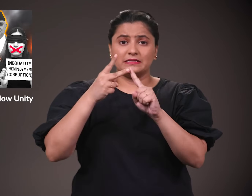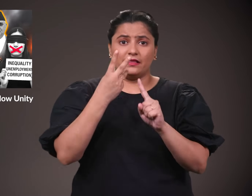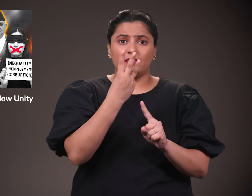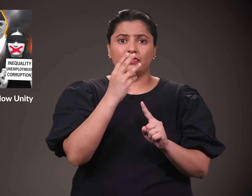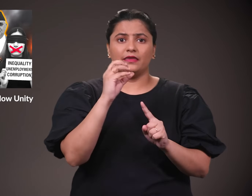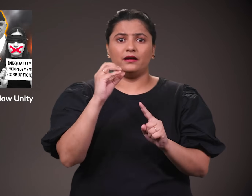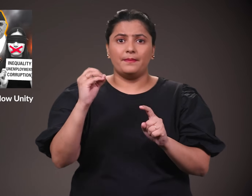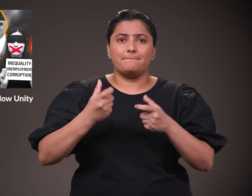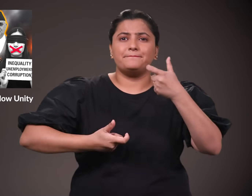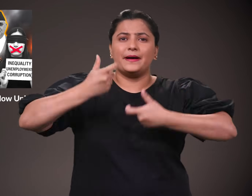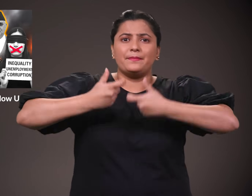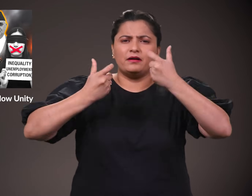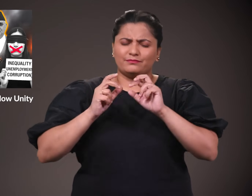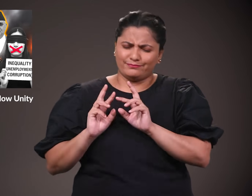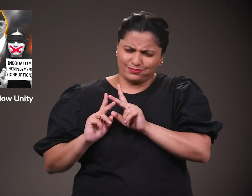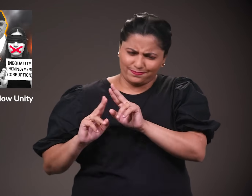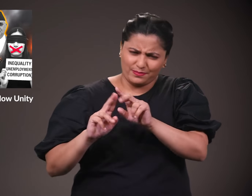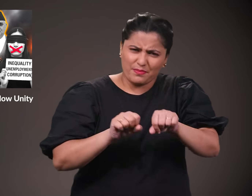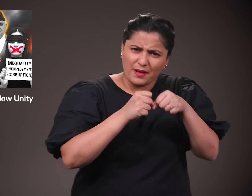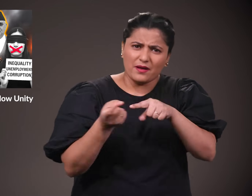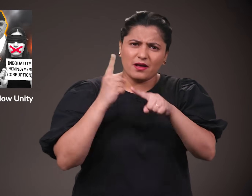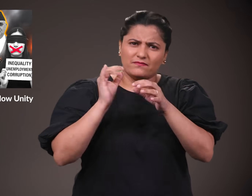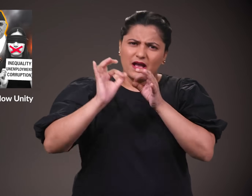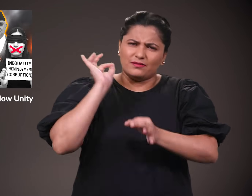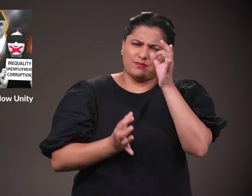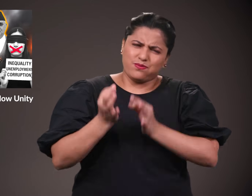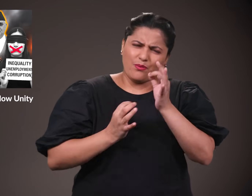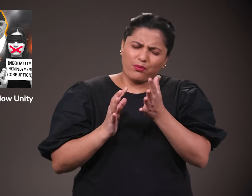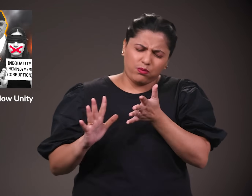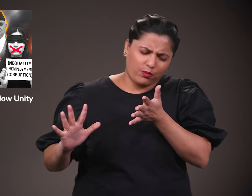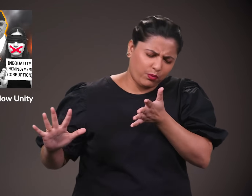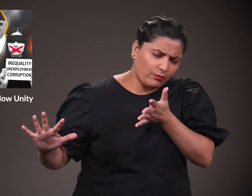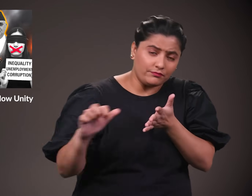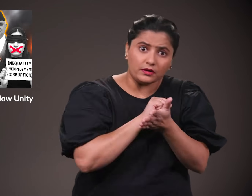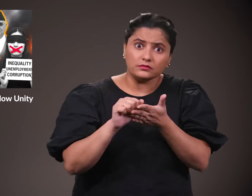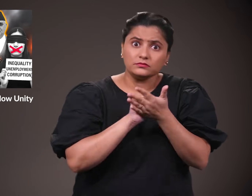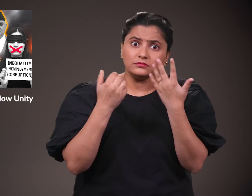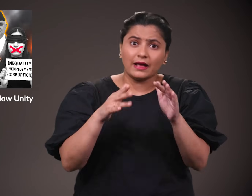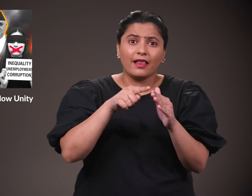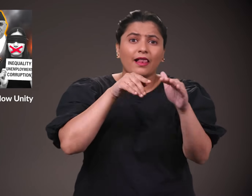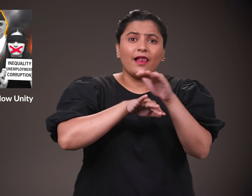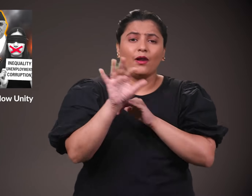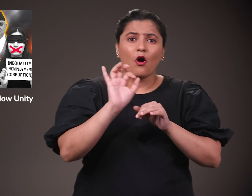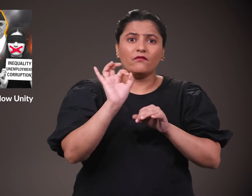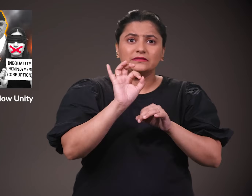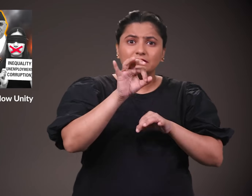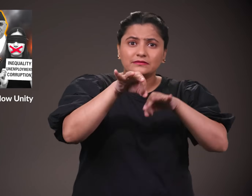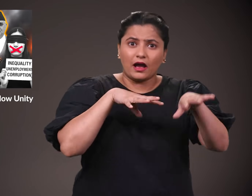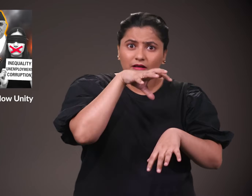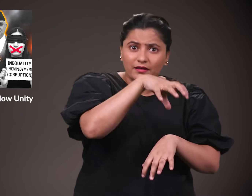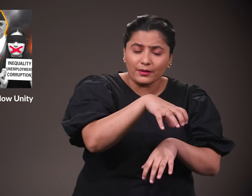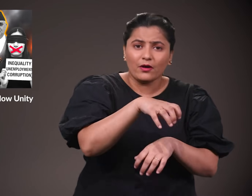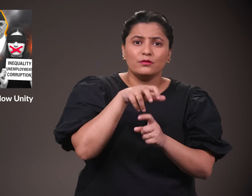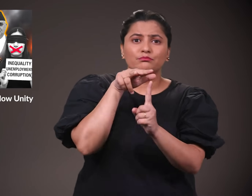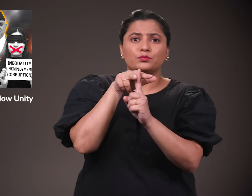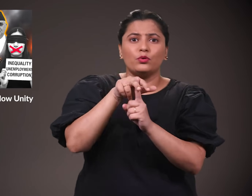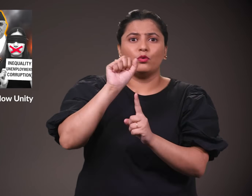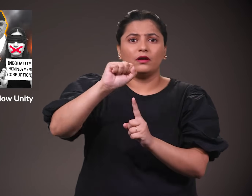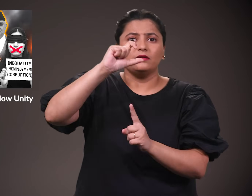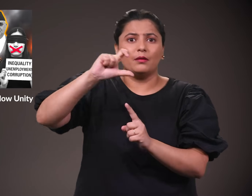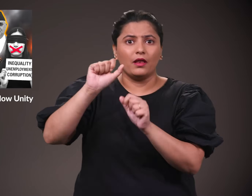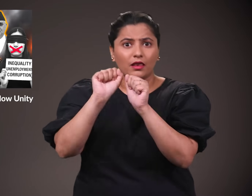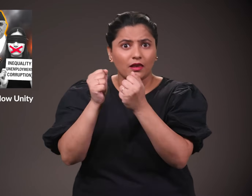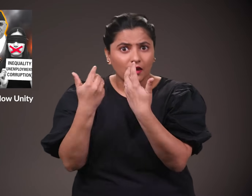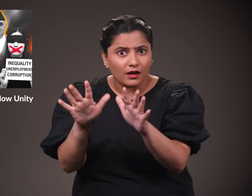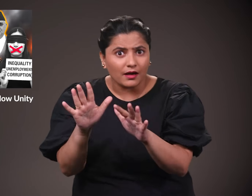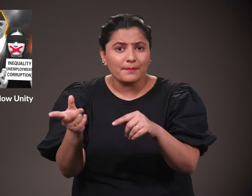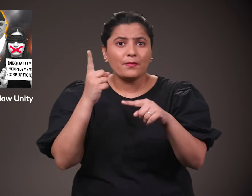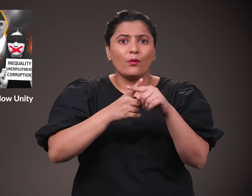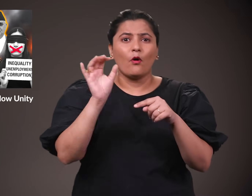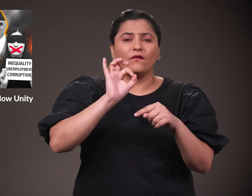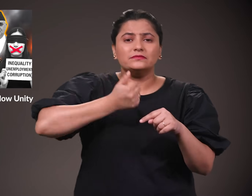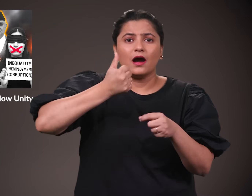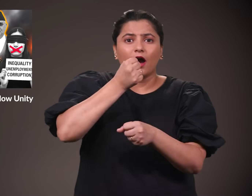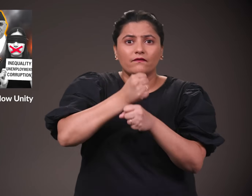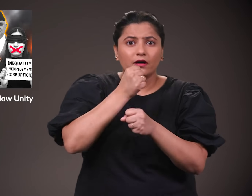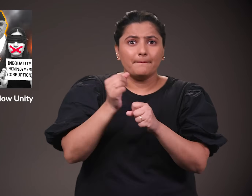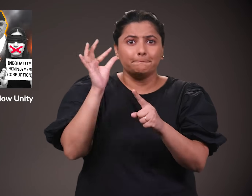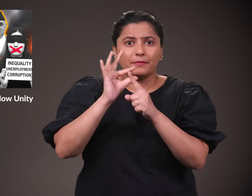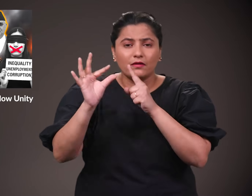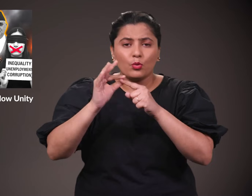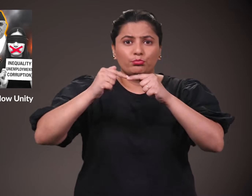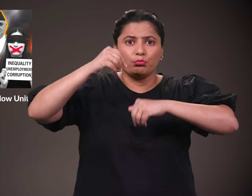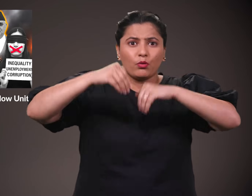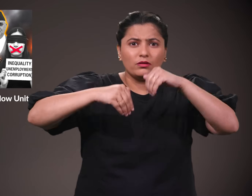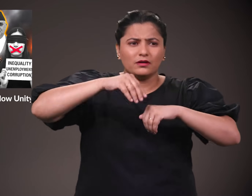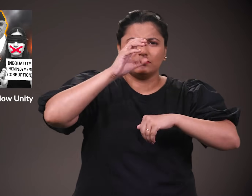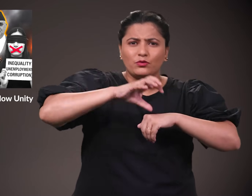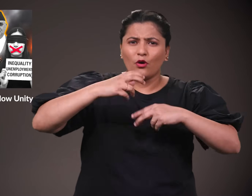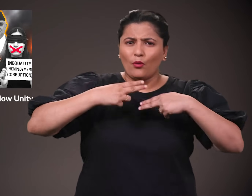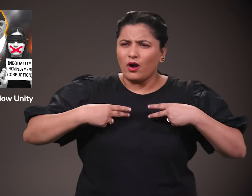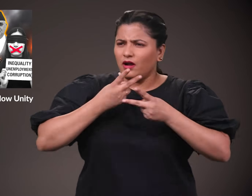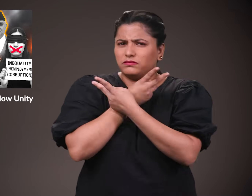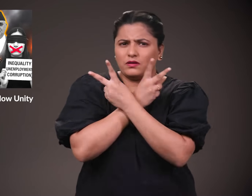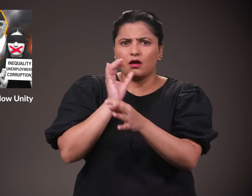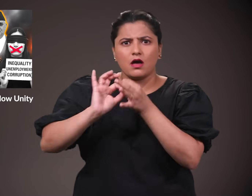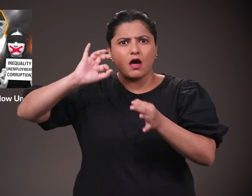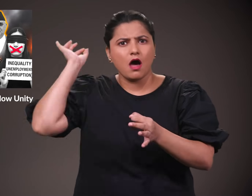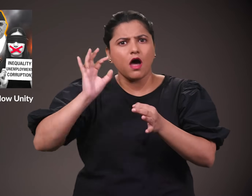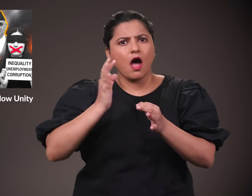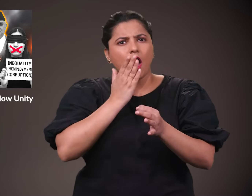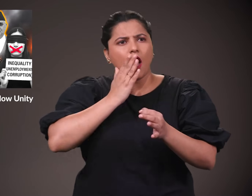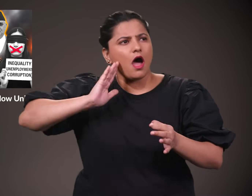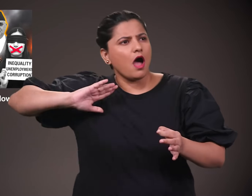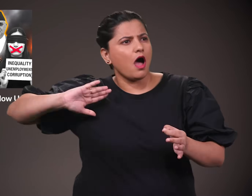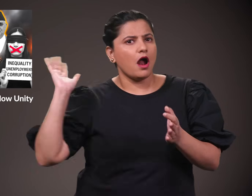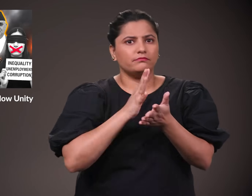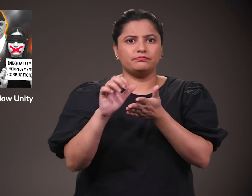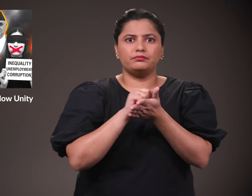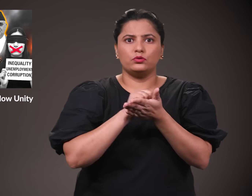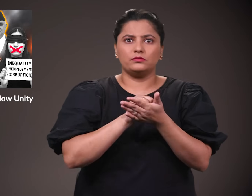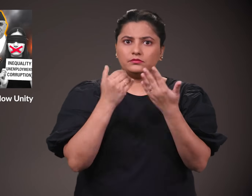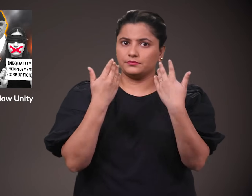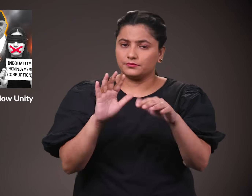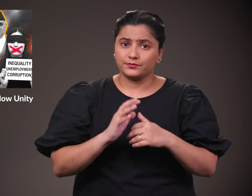More than 300 local units, ward offices, rural municipalities, city offices were set to fire and destroyed.